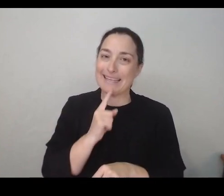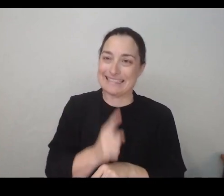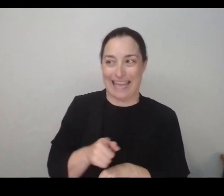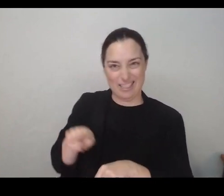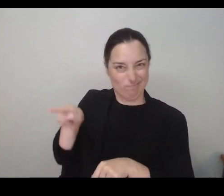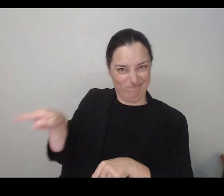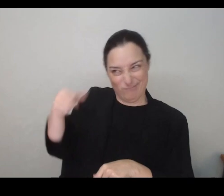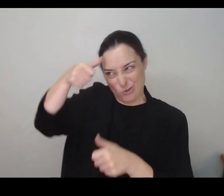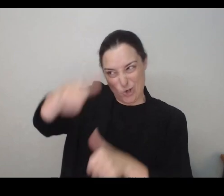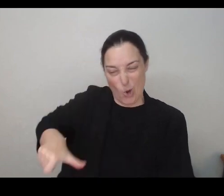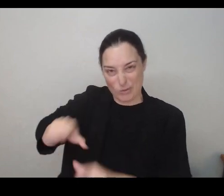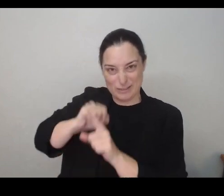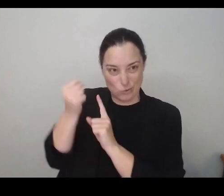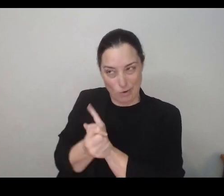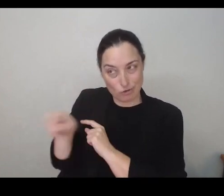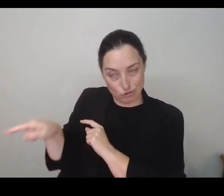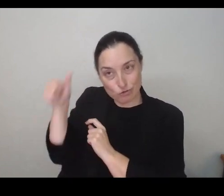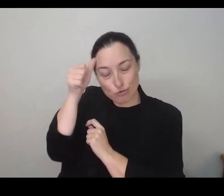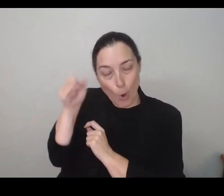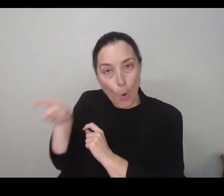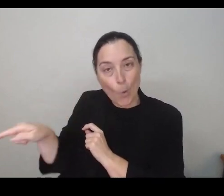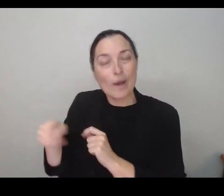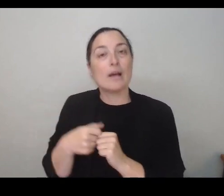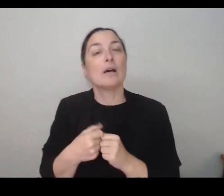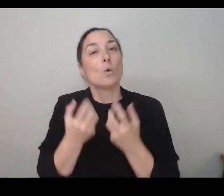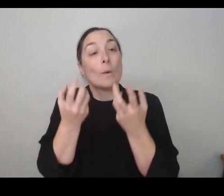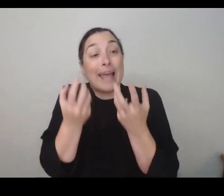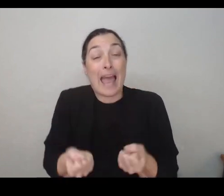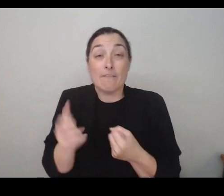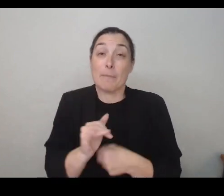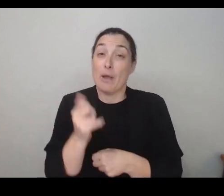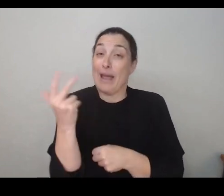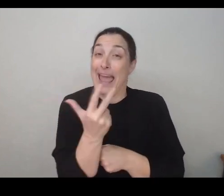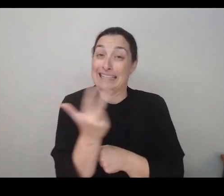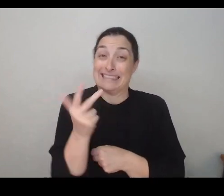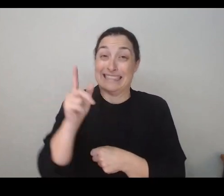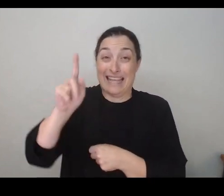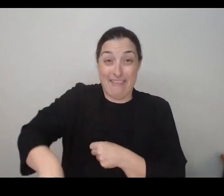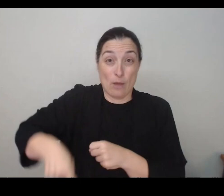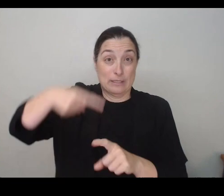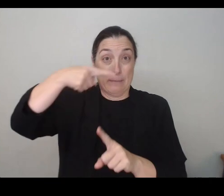for obvious reasons, we have like about 18,000 plus artefact in our museum